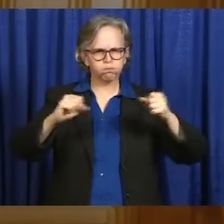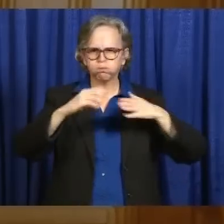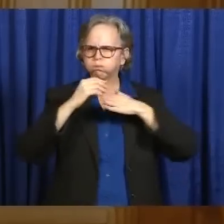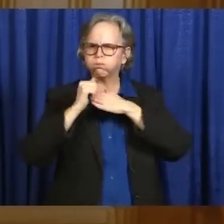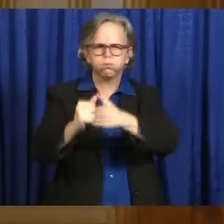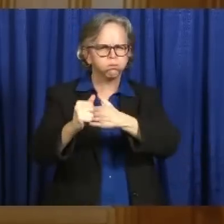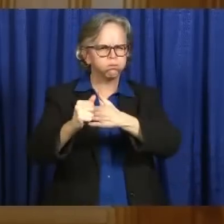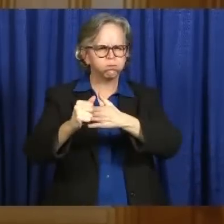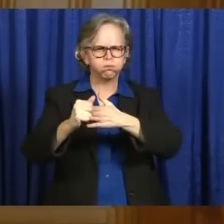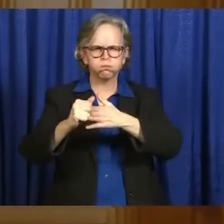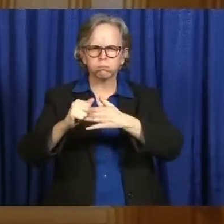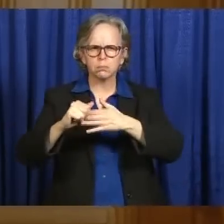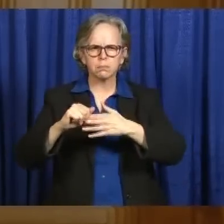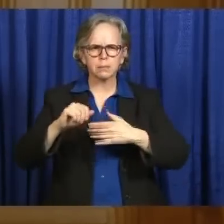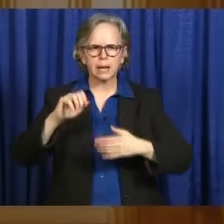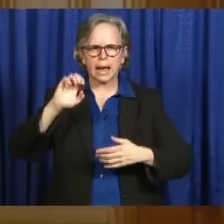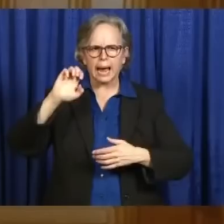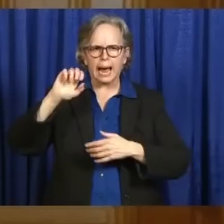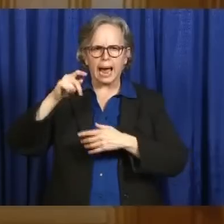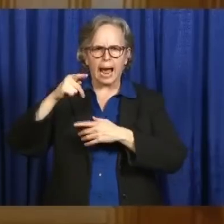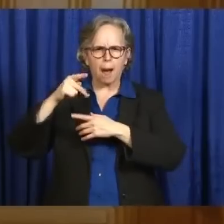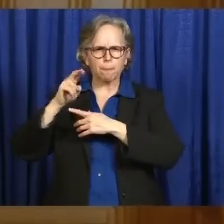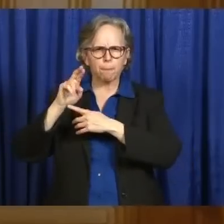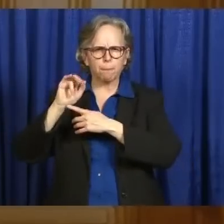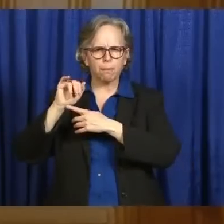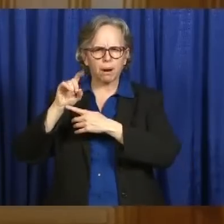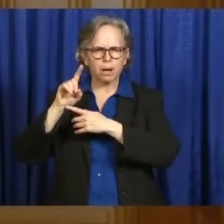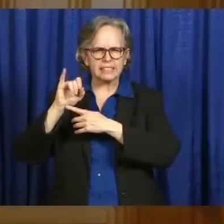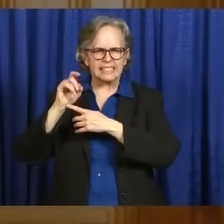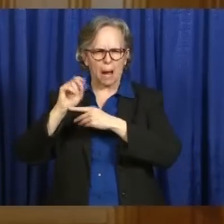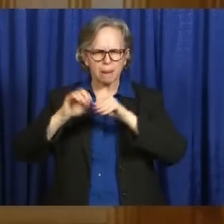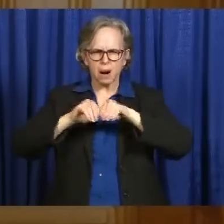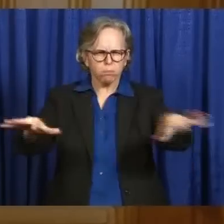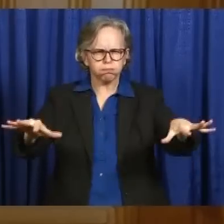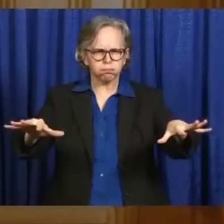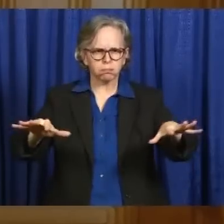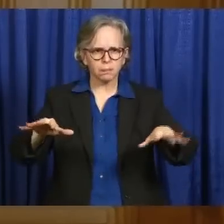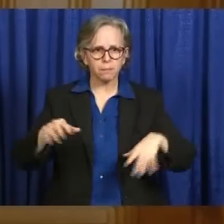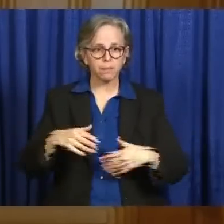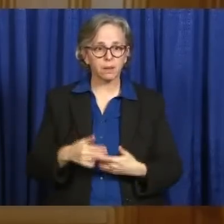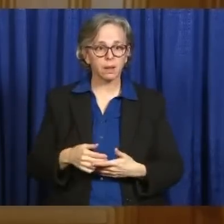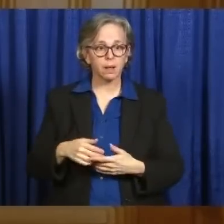I WOULD LIKE TO COMMENT ON. PEOPLE IN OHIO CONTINUE TO LEAVE THE WAY AND RAPIDLY RESPONDING TO THIS PANDEMIC.